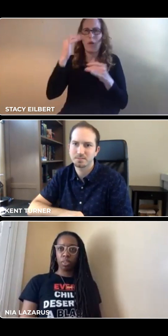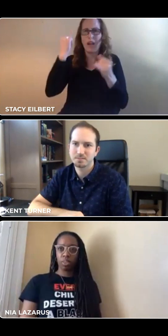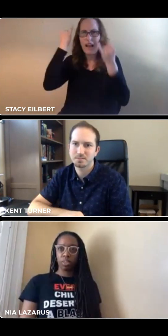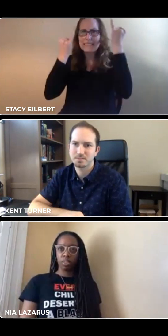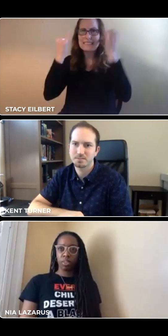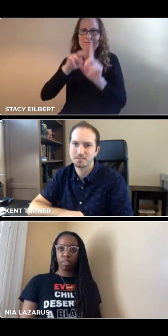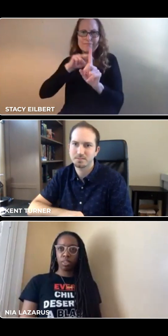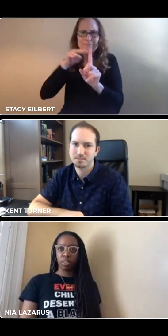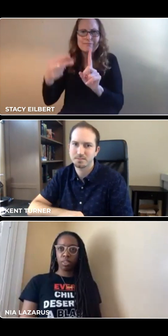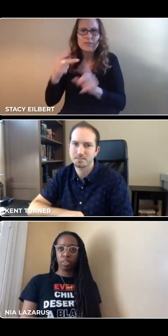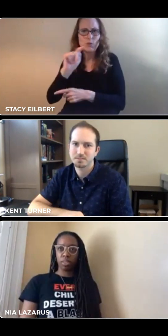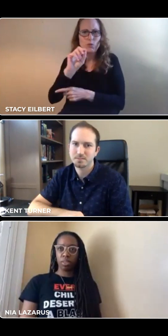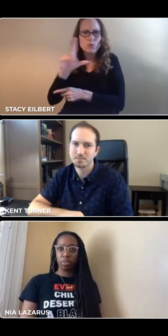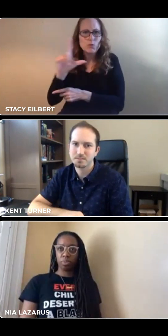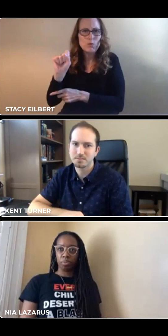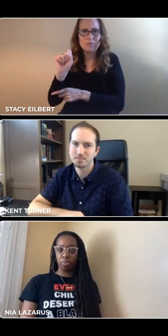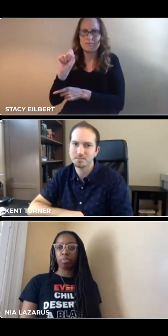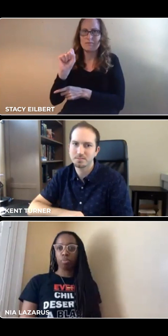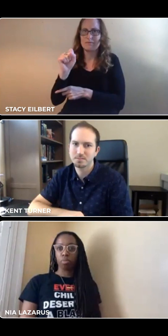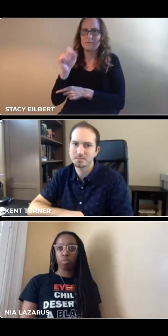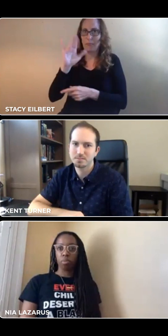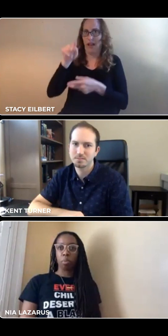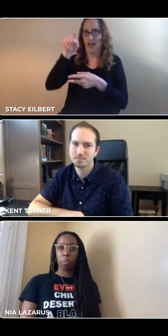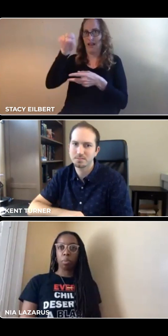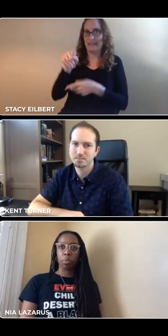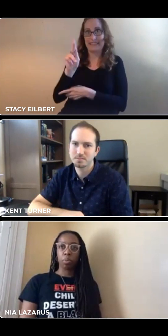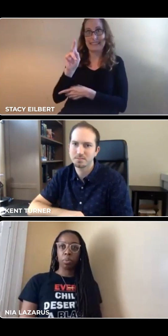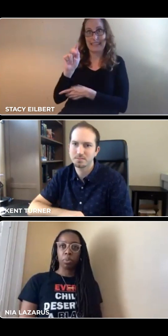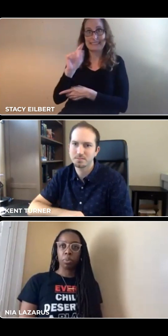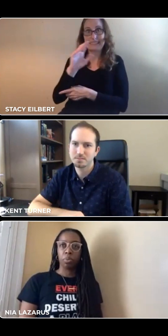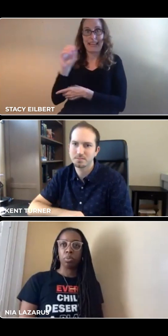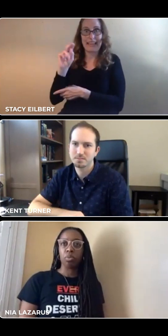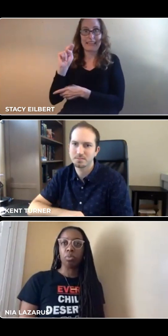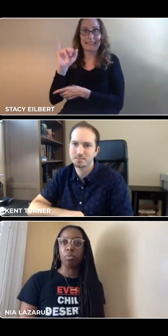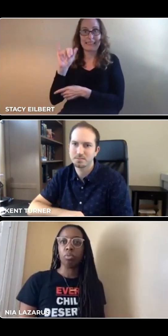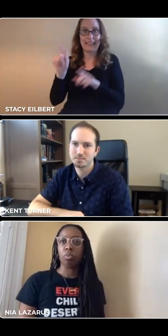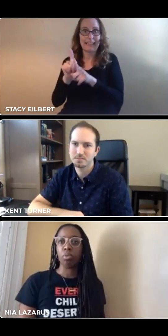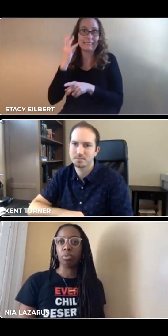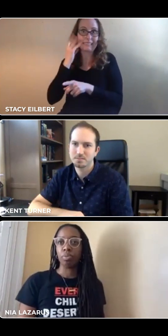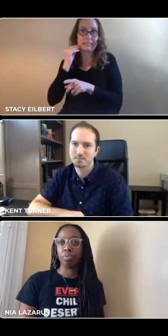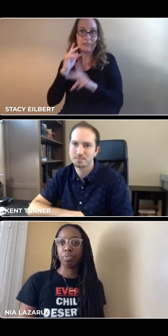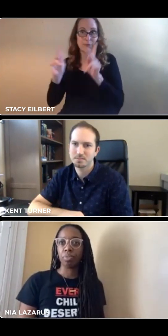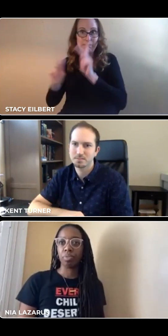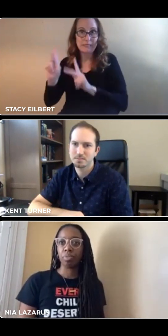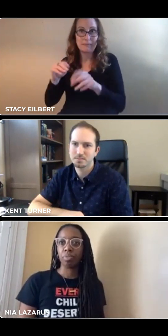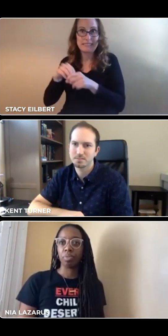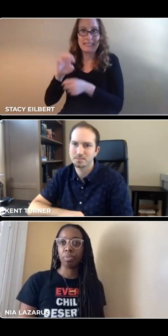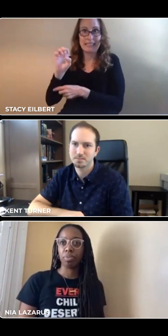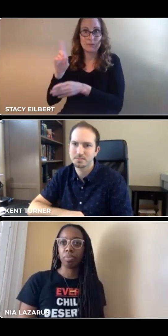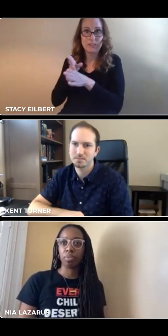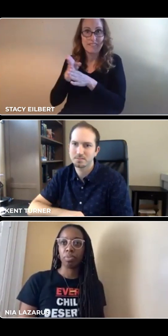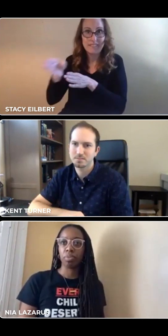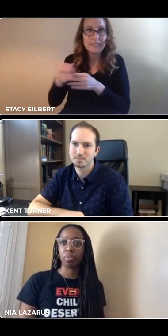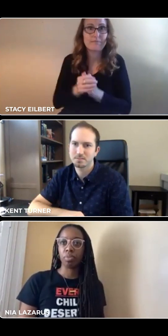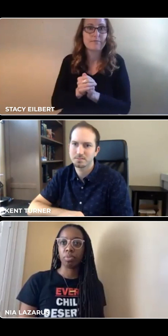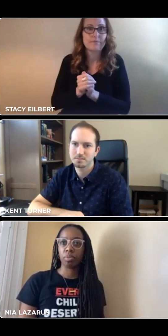We're here to explore, and share insight and tools with one another. Kent and Nia both